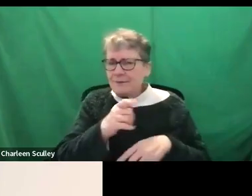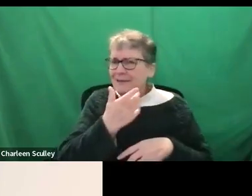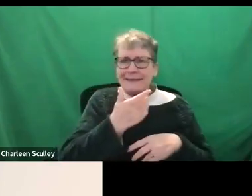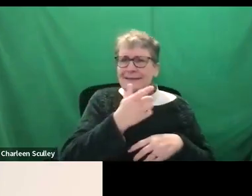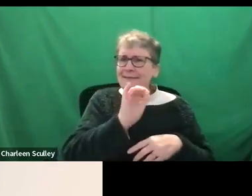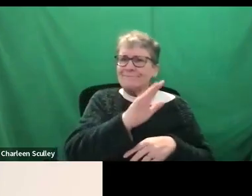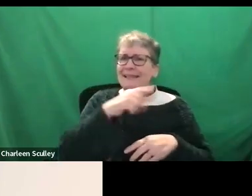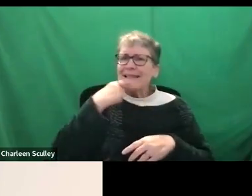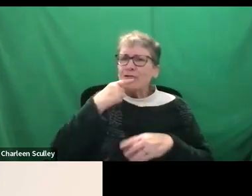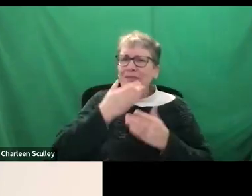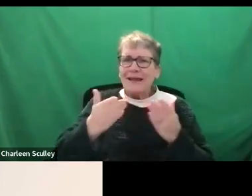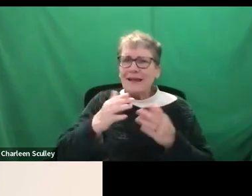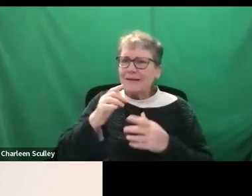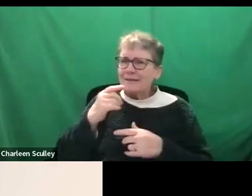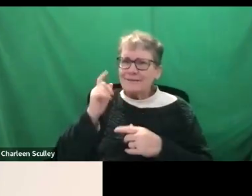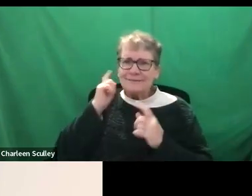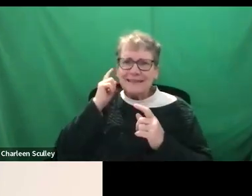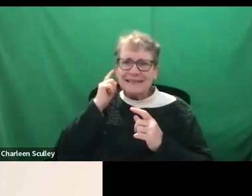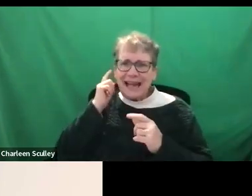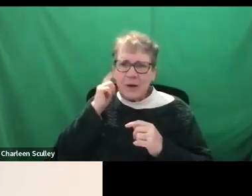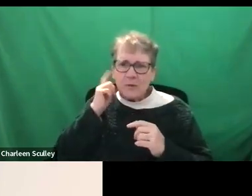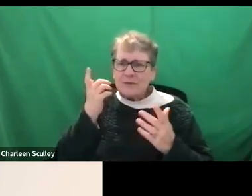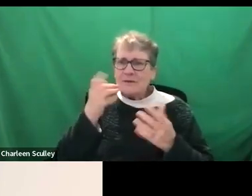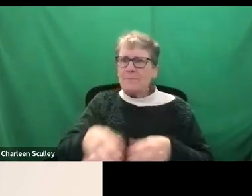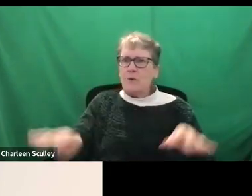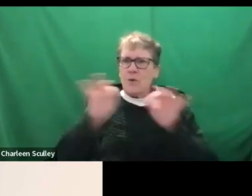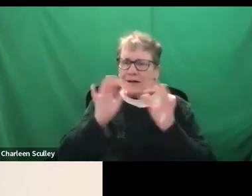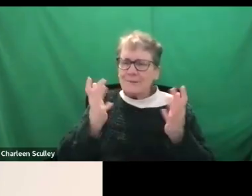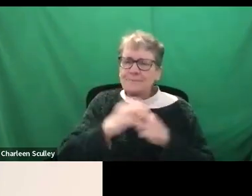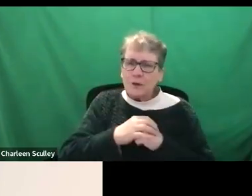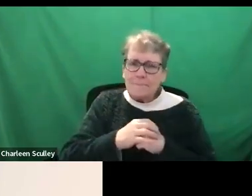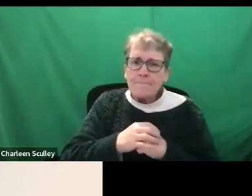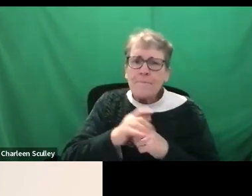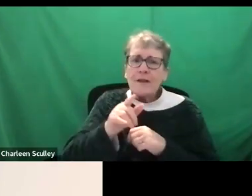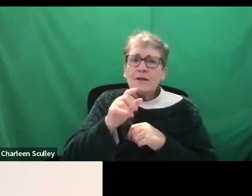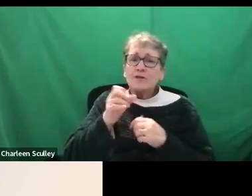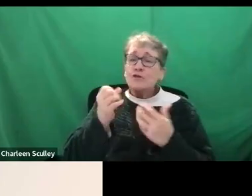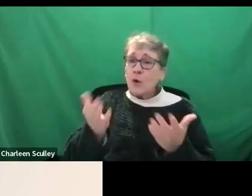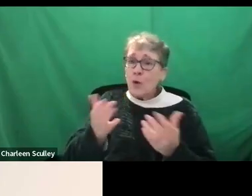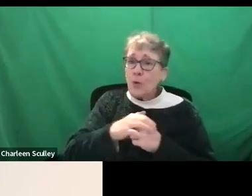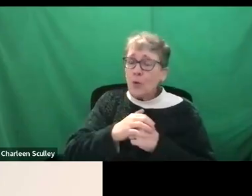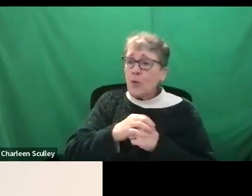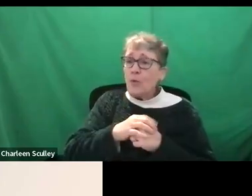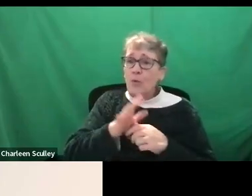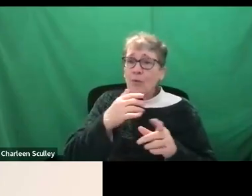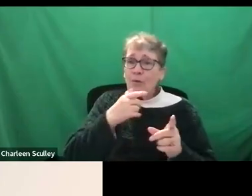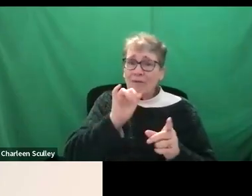And they desperately want to hear their parent-- or hear their child say, "Mommy," and say, "Daddy."